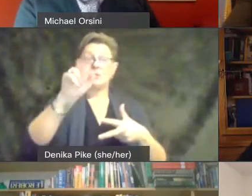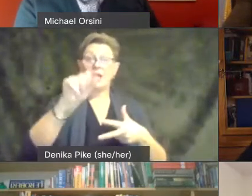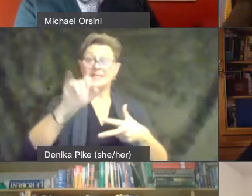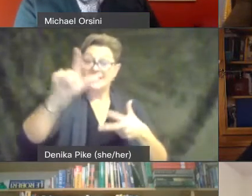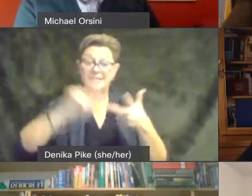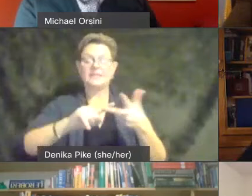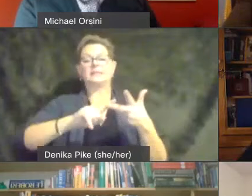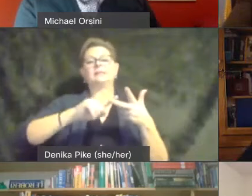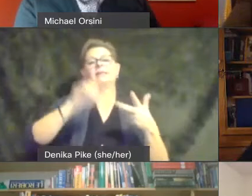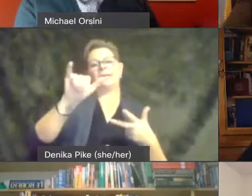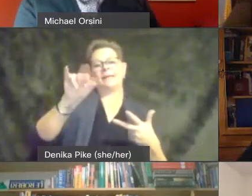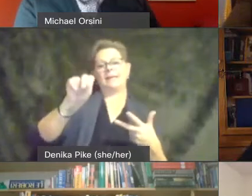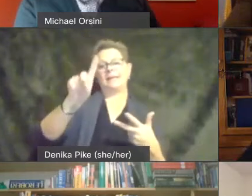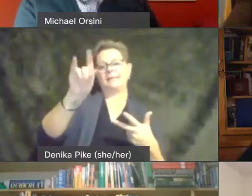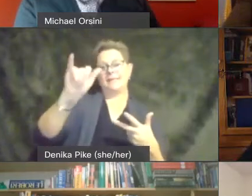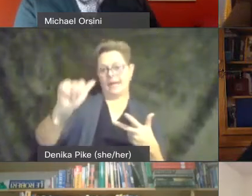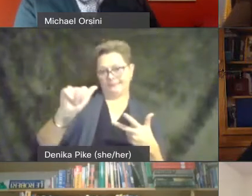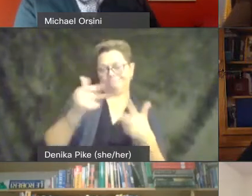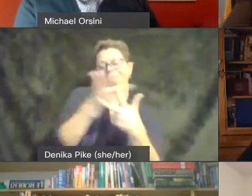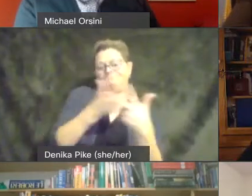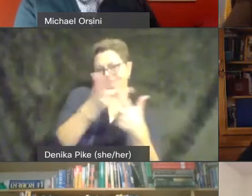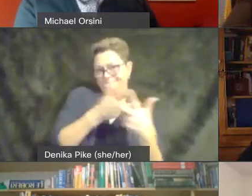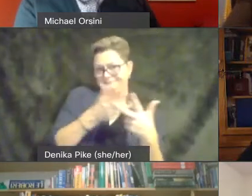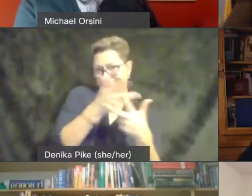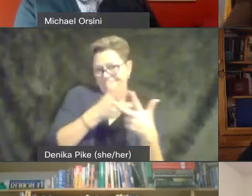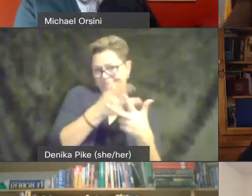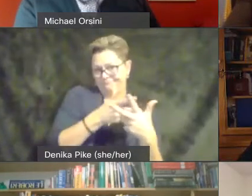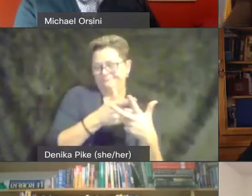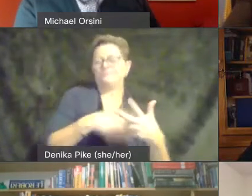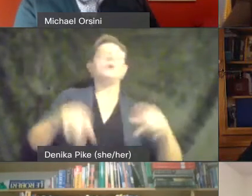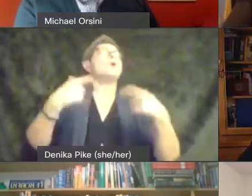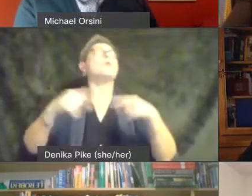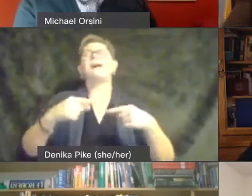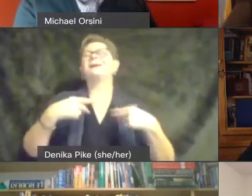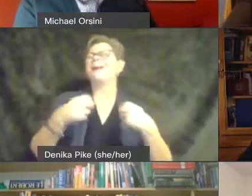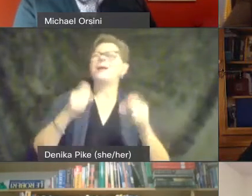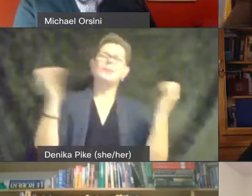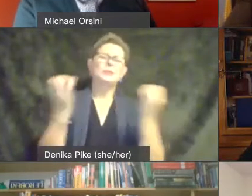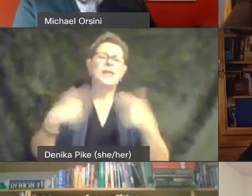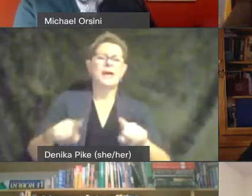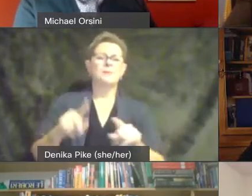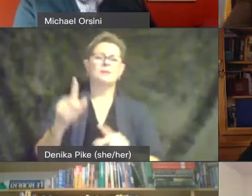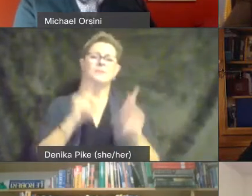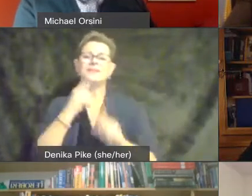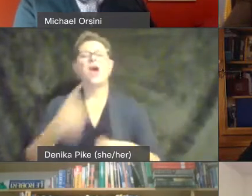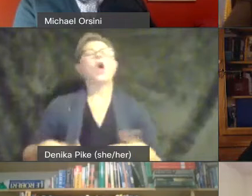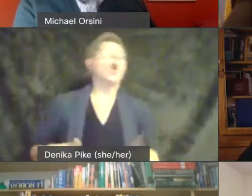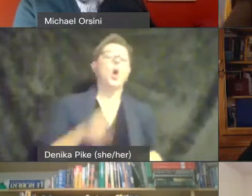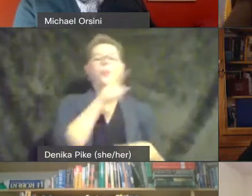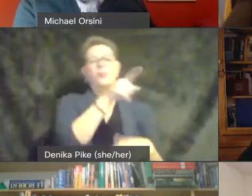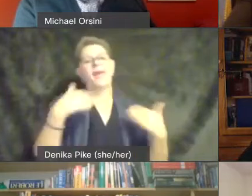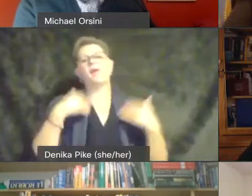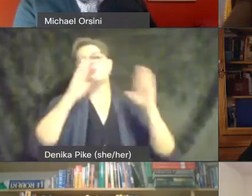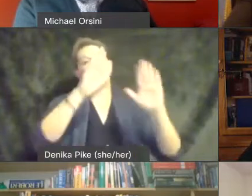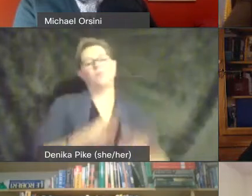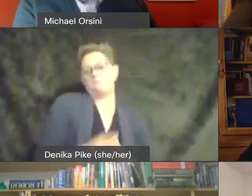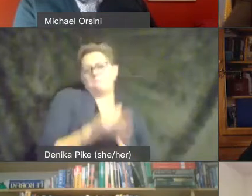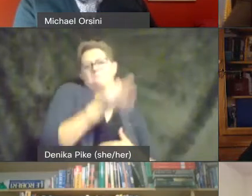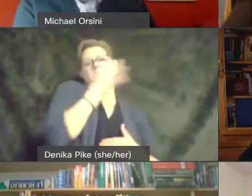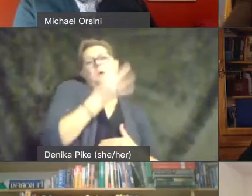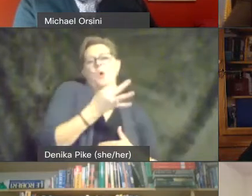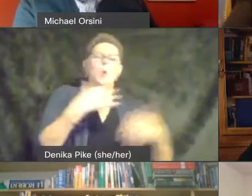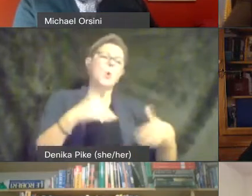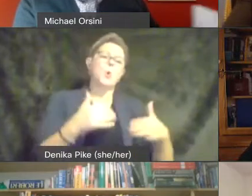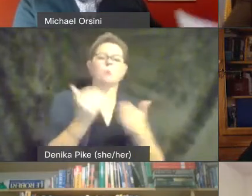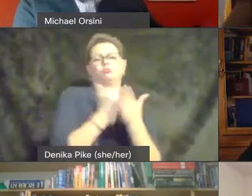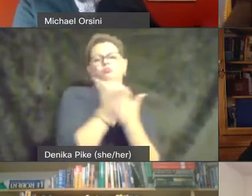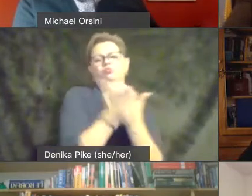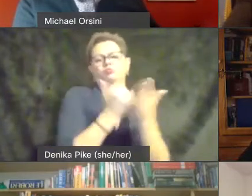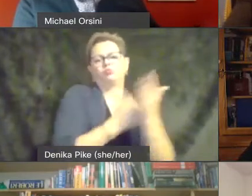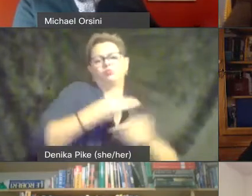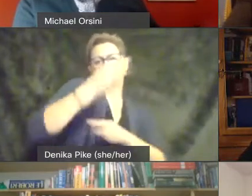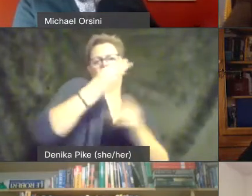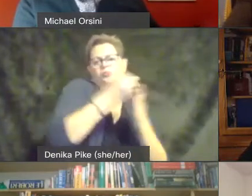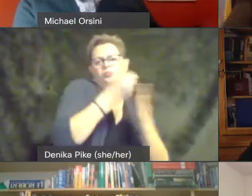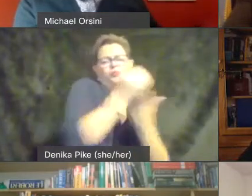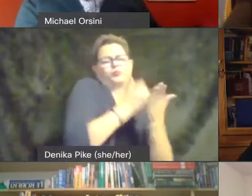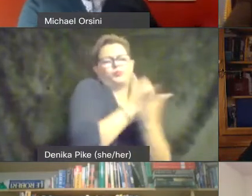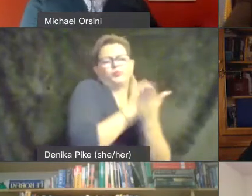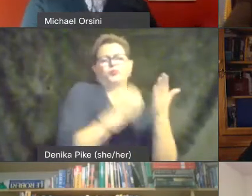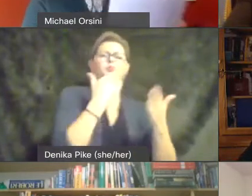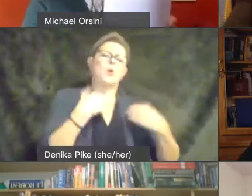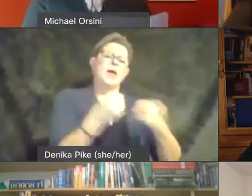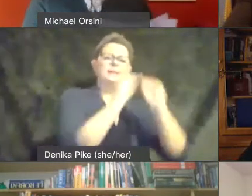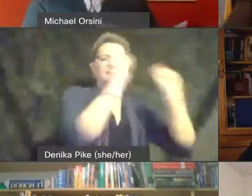And what's been interesting about this is when the emergencies happen, people say, well, it's not gonna be in those states that have global health security expertise, or have high income functioning and health systems is always going to be in low income countries.